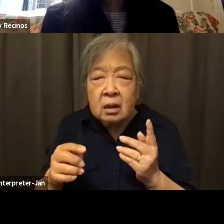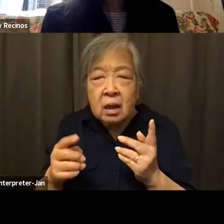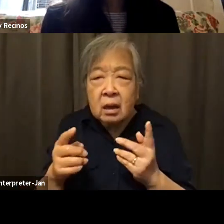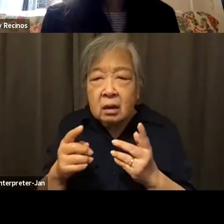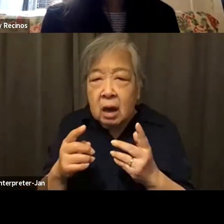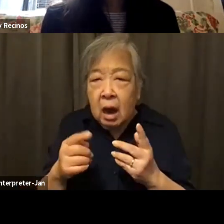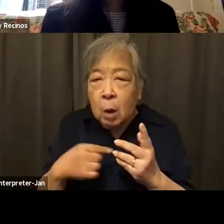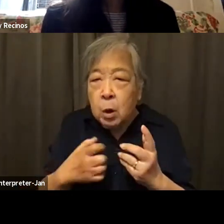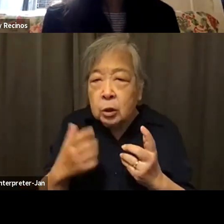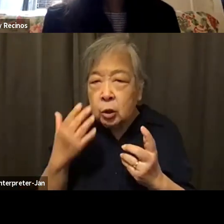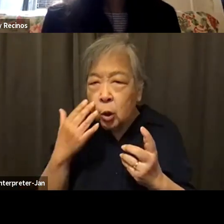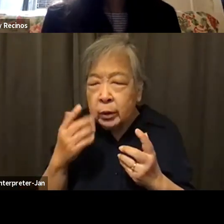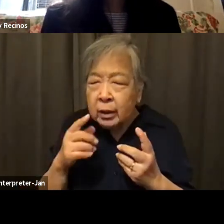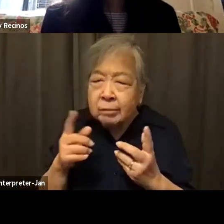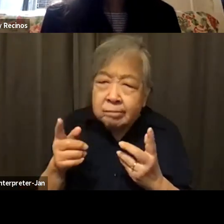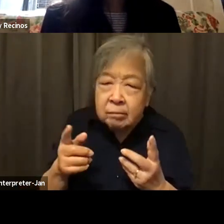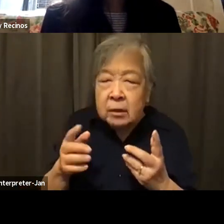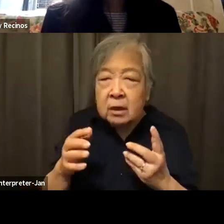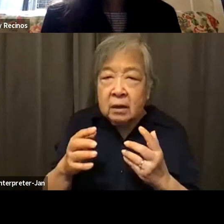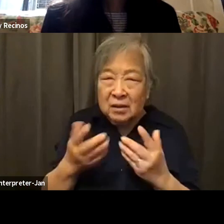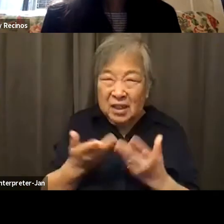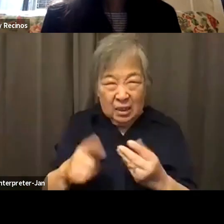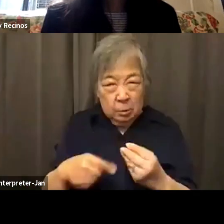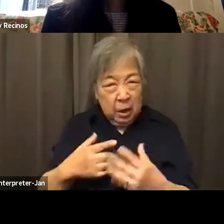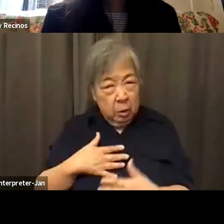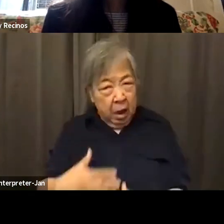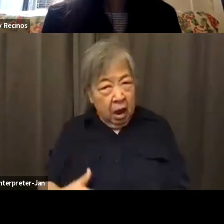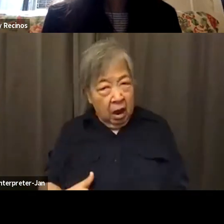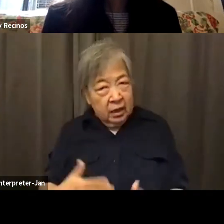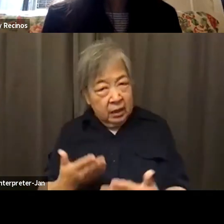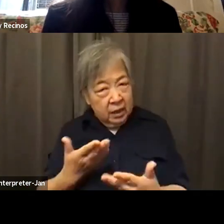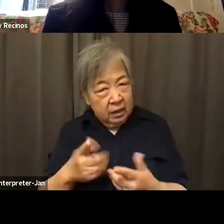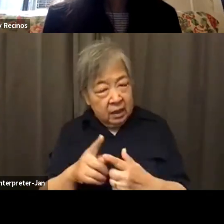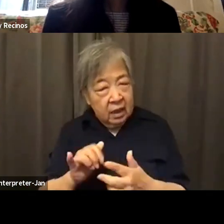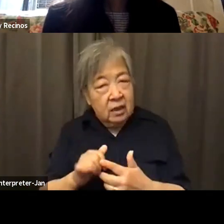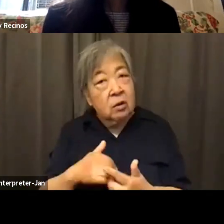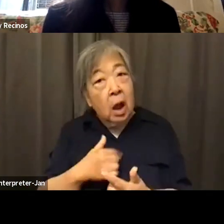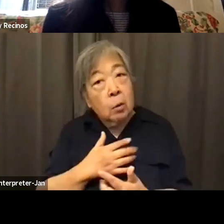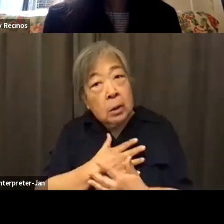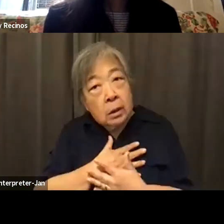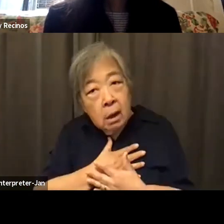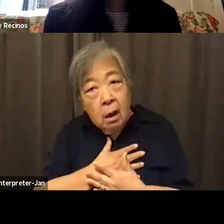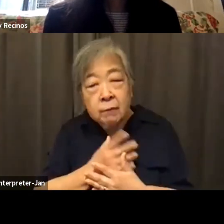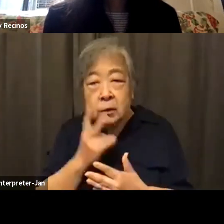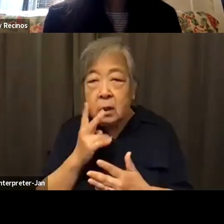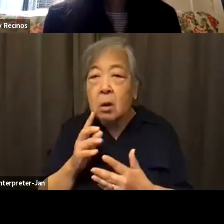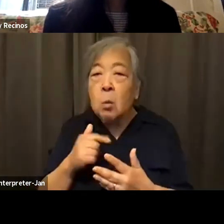body and things of that nature so I'd love to go see what I could find out in Brazil.